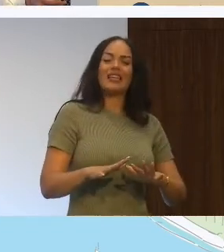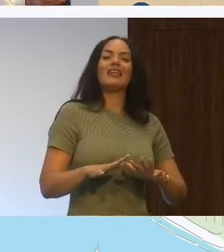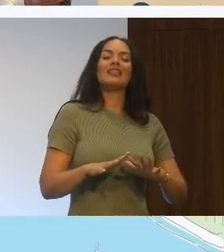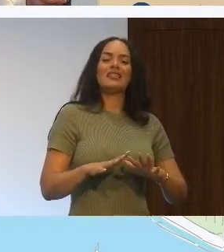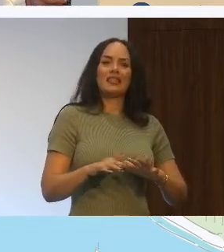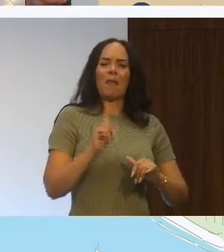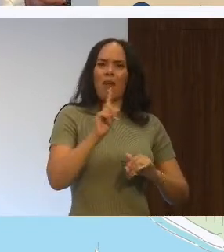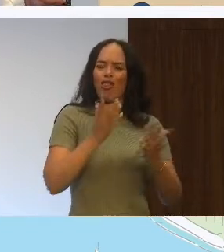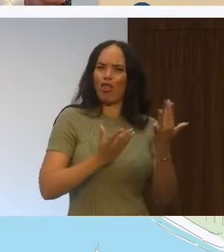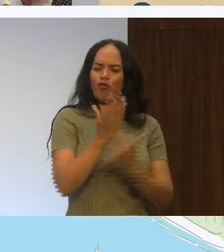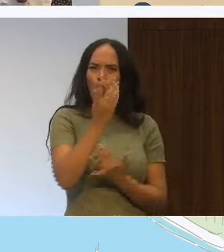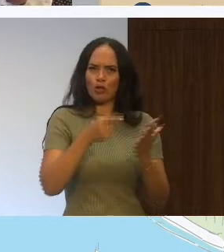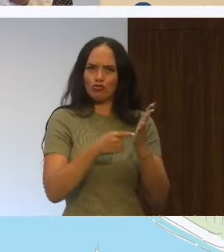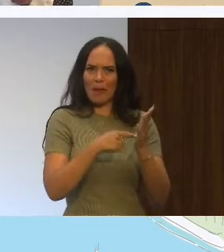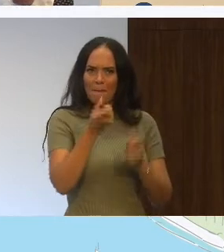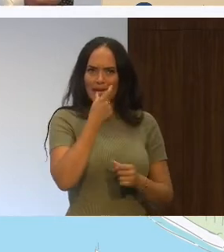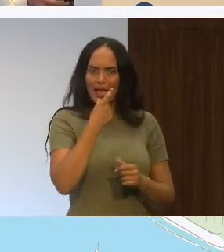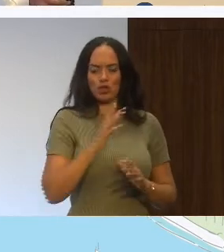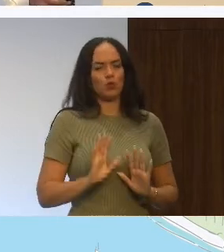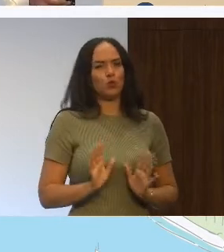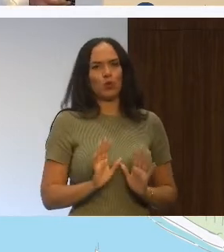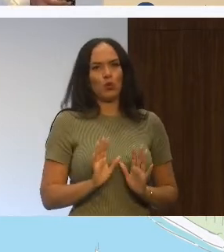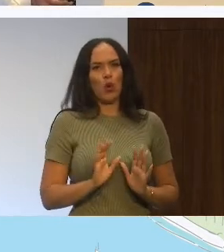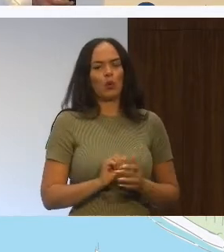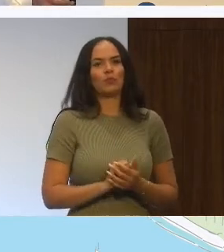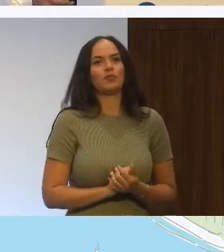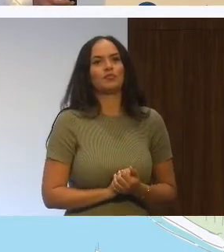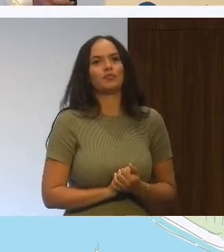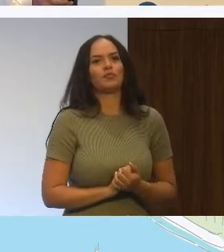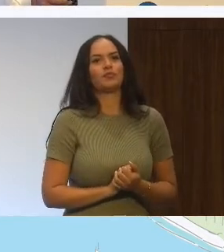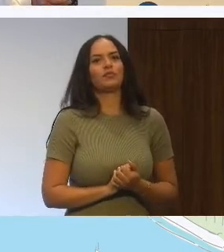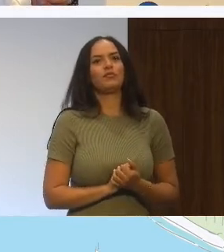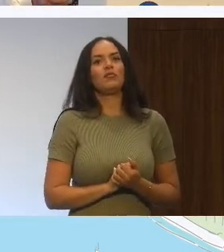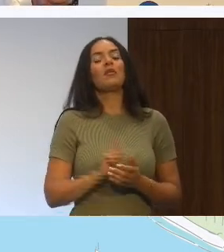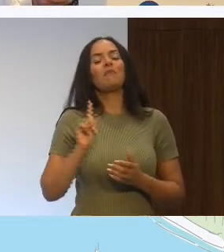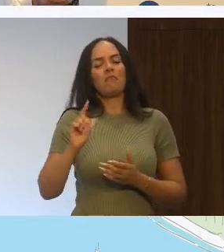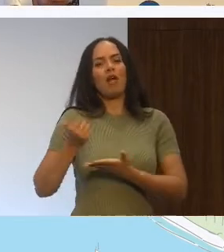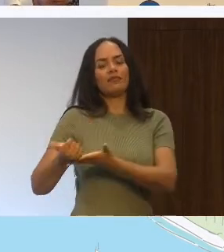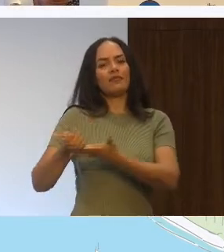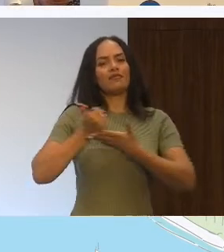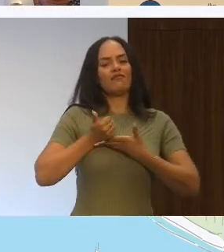triptans. But but we're told that we shouldn't be giving them to people with hemiplegic migraine.